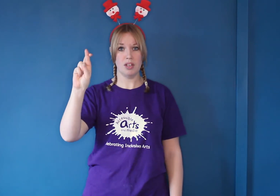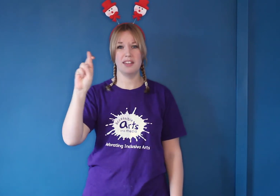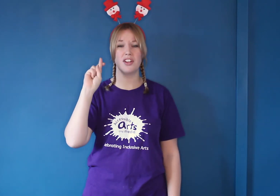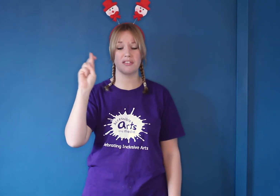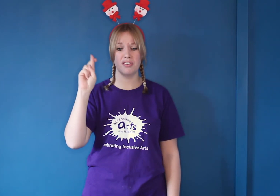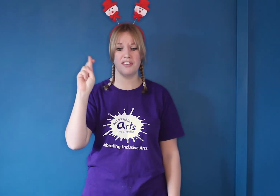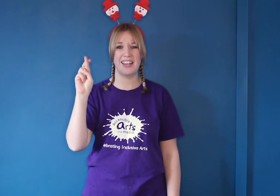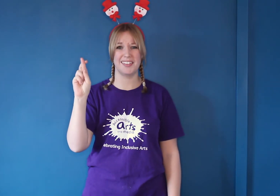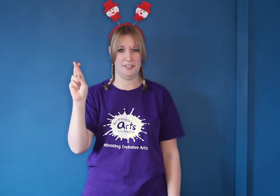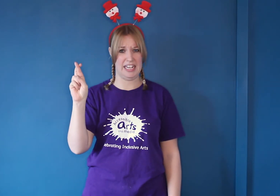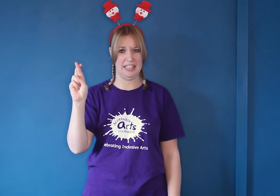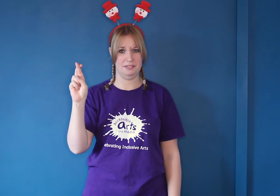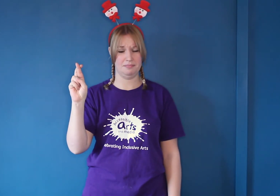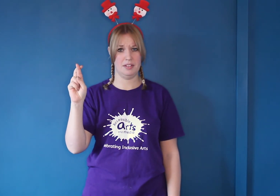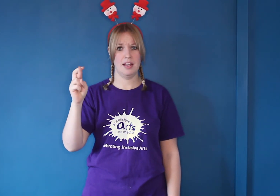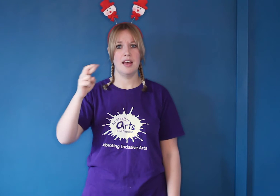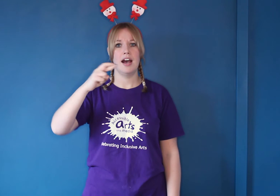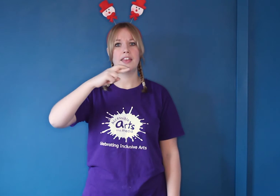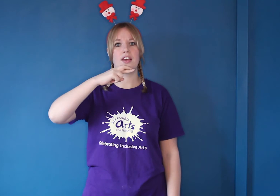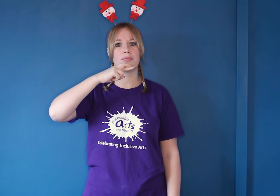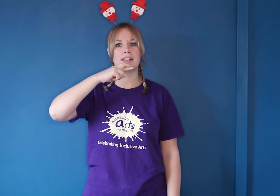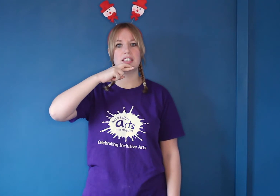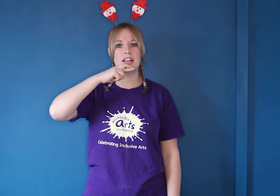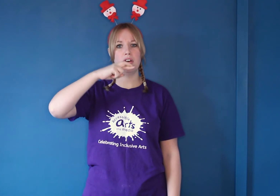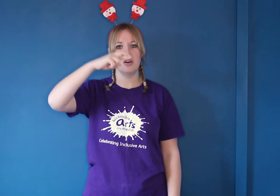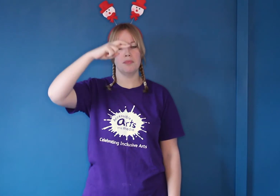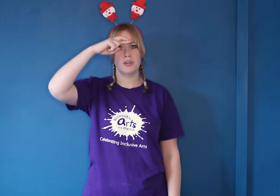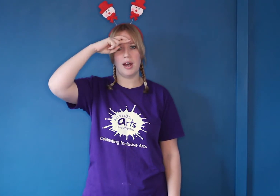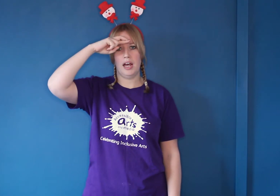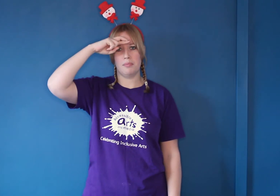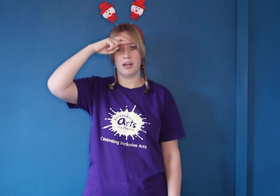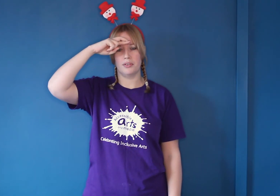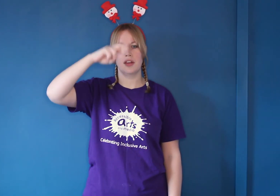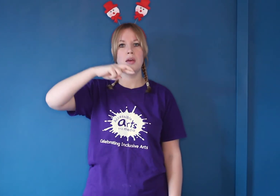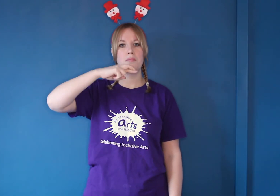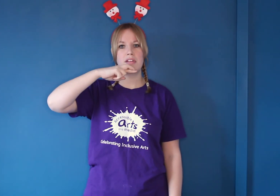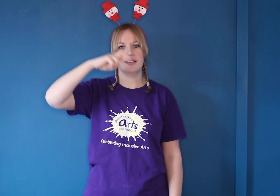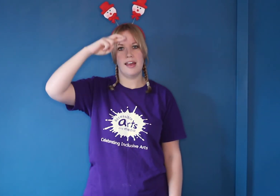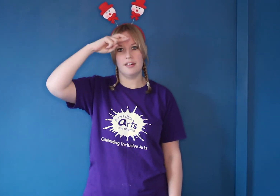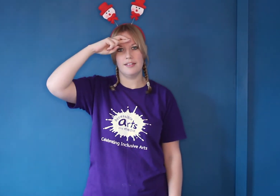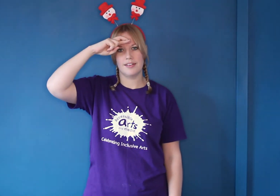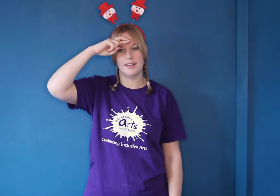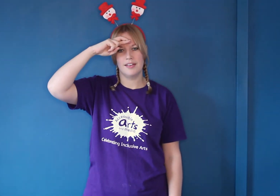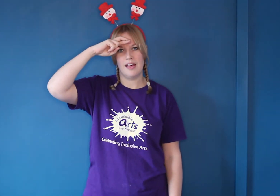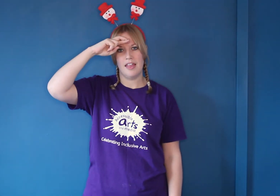you’ve got to cross your fingers if you can and then it goes from our chin up to our eyebrows. Pretend.